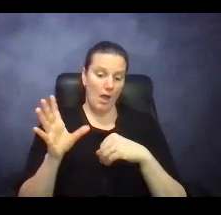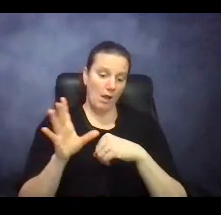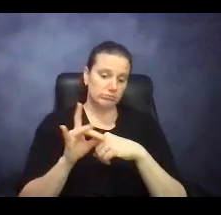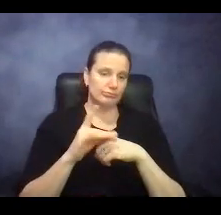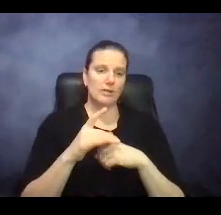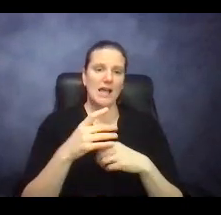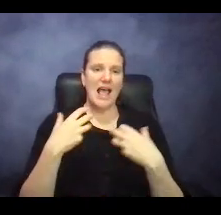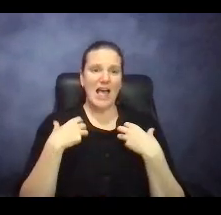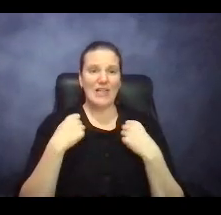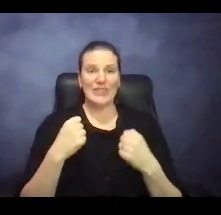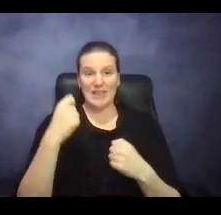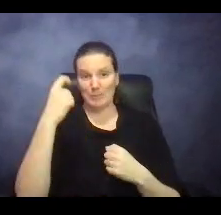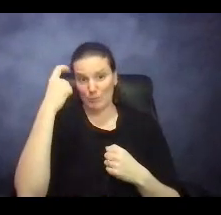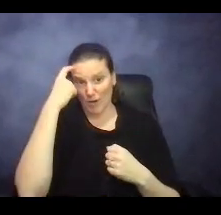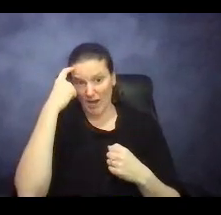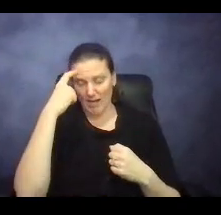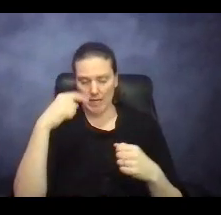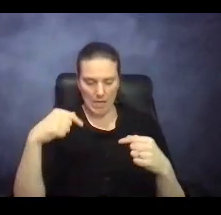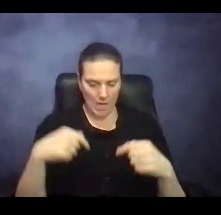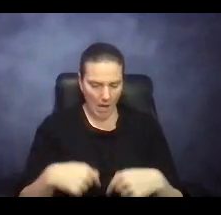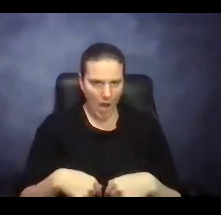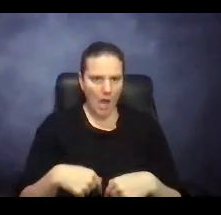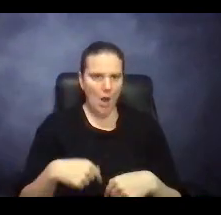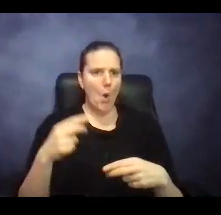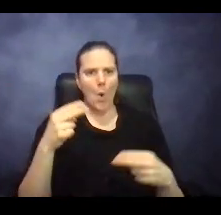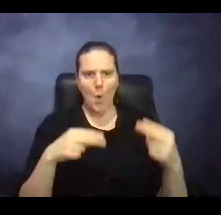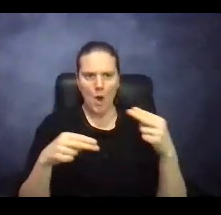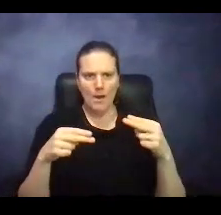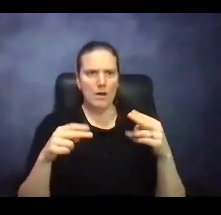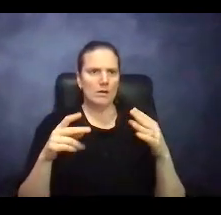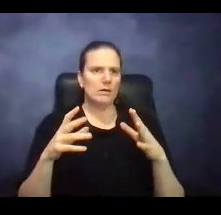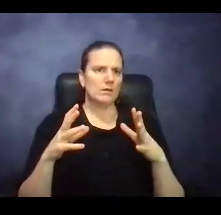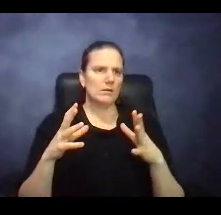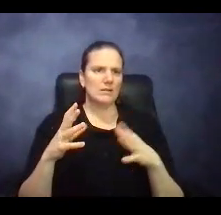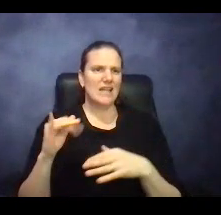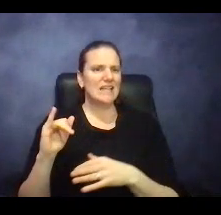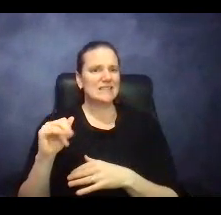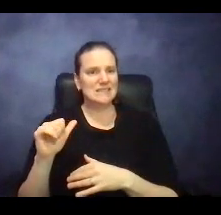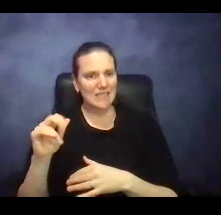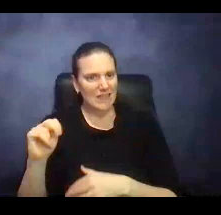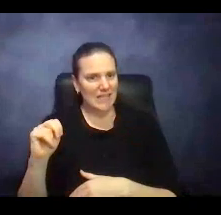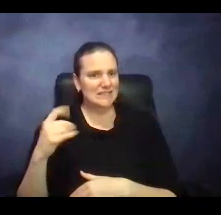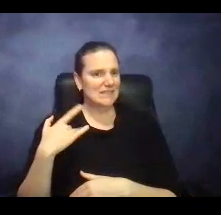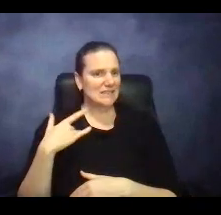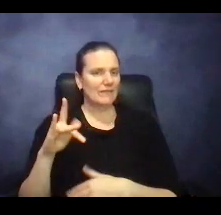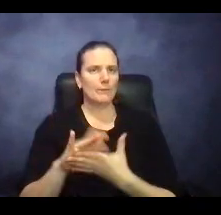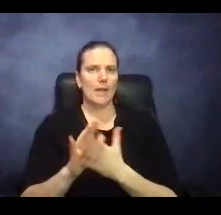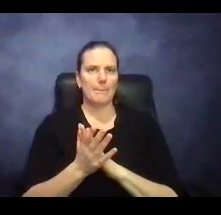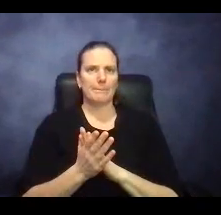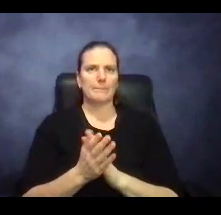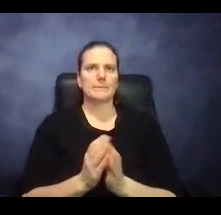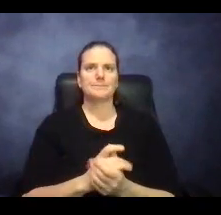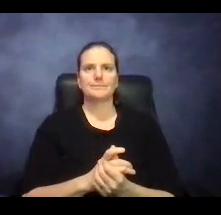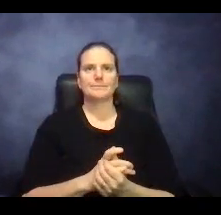the healthier your hormones, the healthier the, the more insulin sensitive you become. So how do we feed a healthy gut?